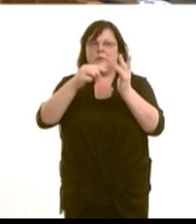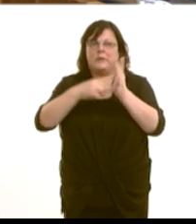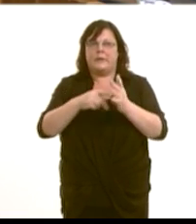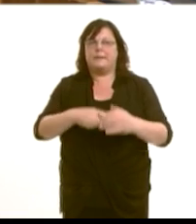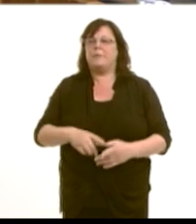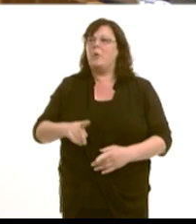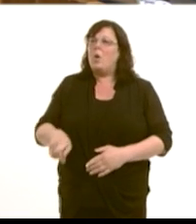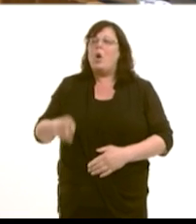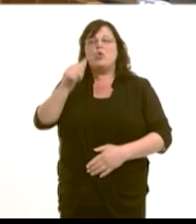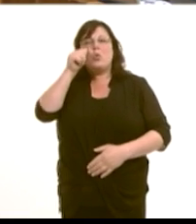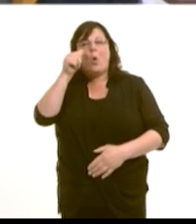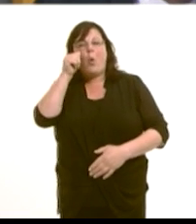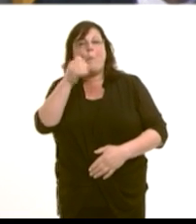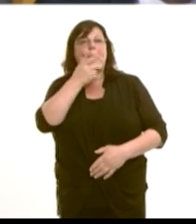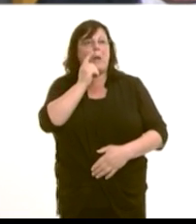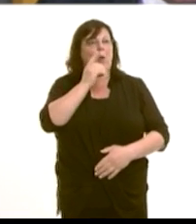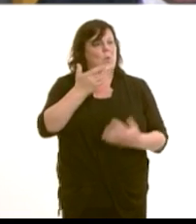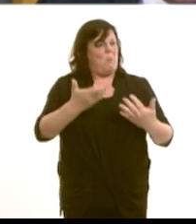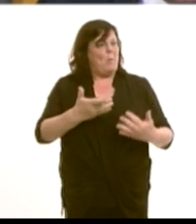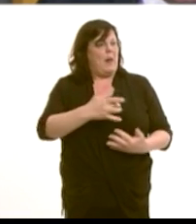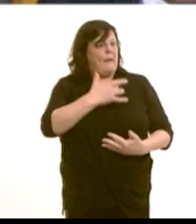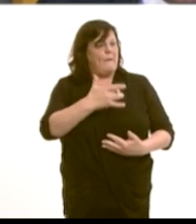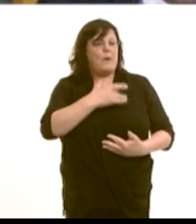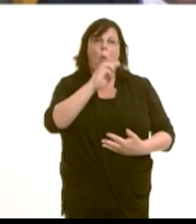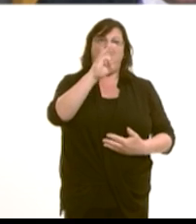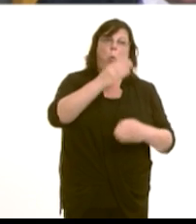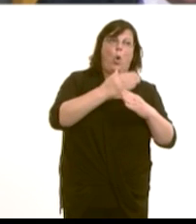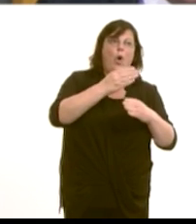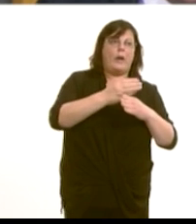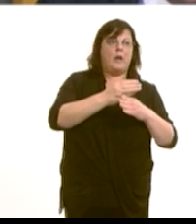currently living or working in the United Kingdom being used as bargaining chips in